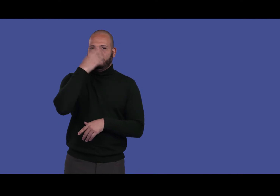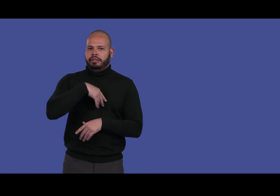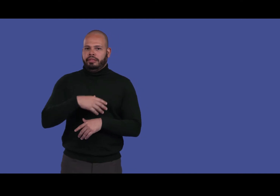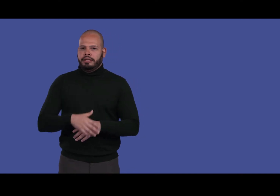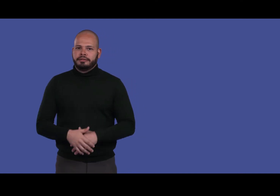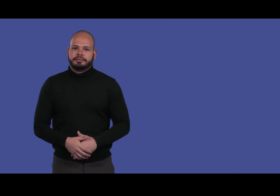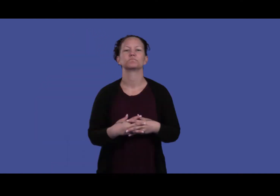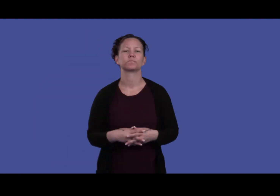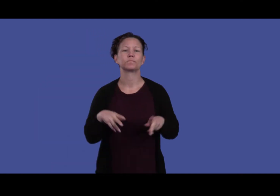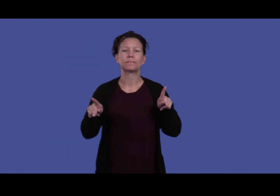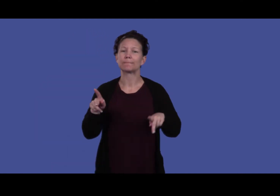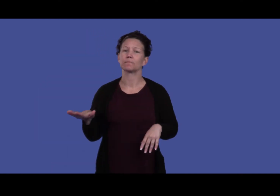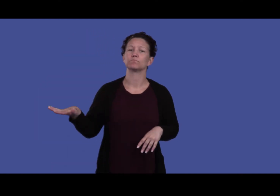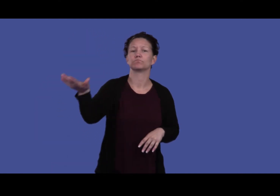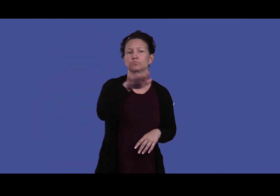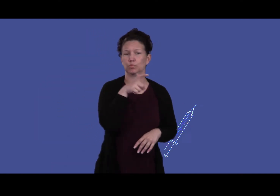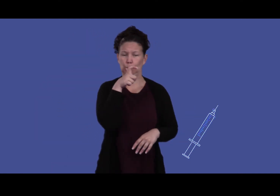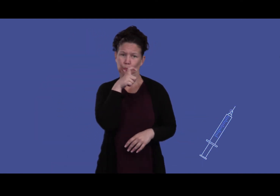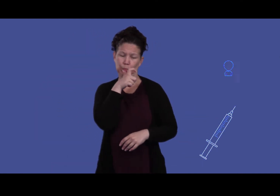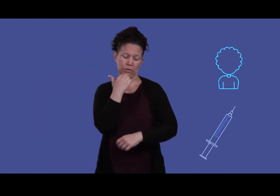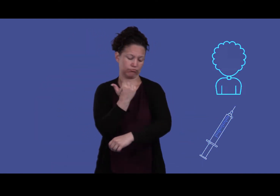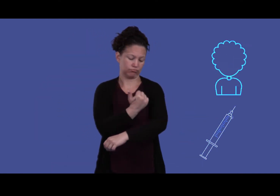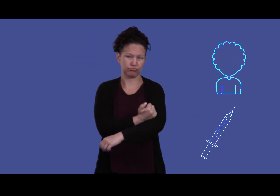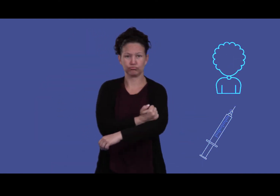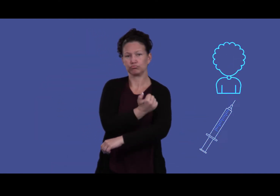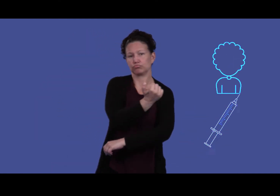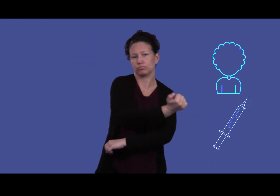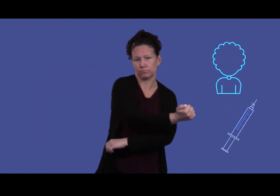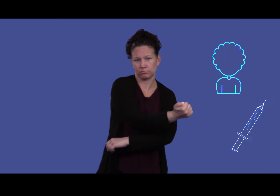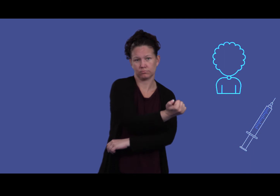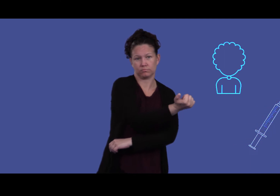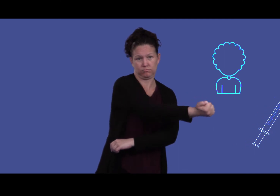So, people who share needles should definitely get tested.